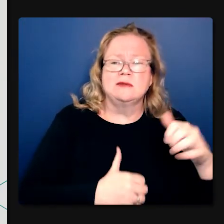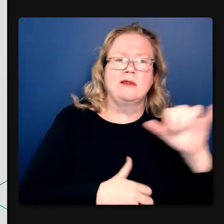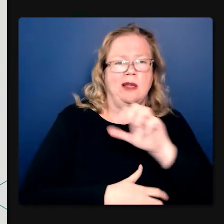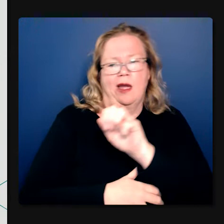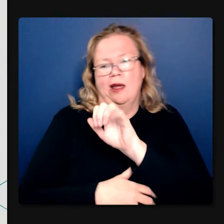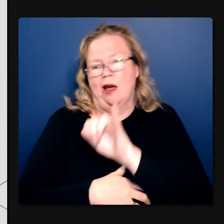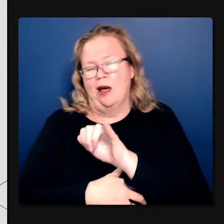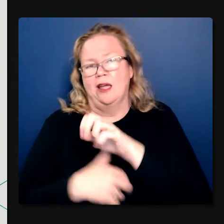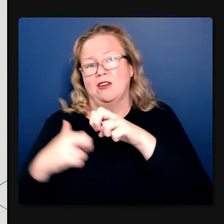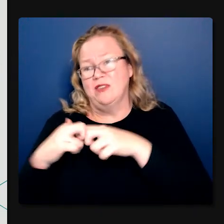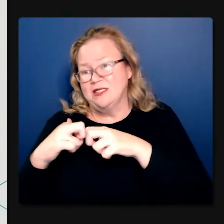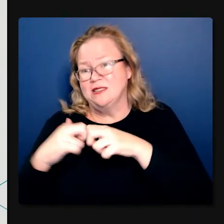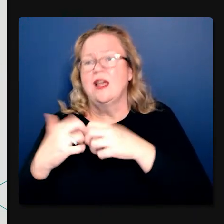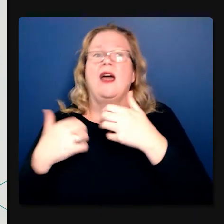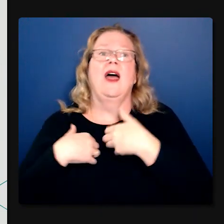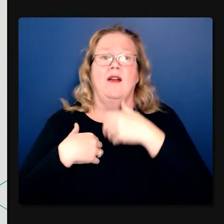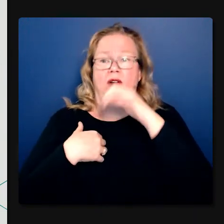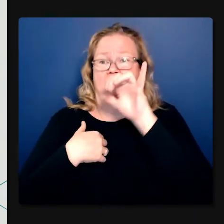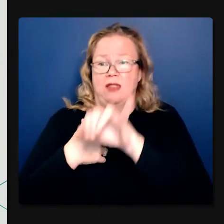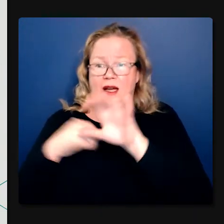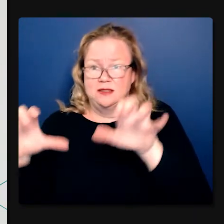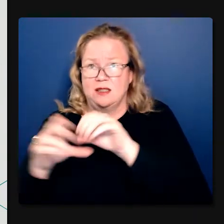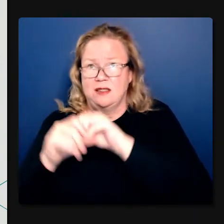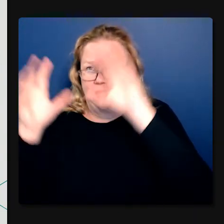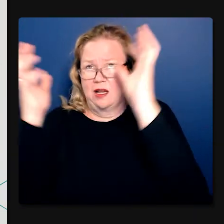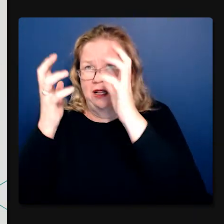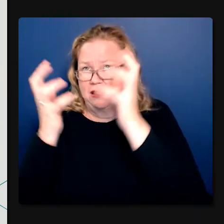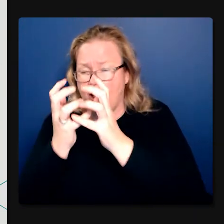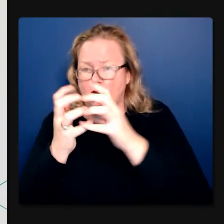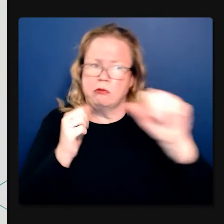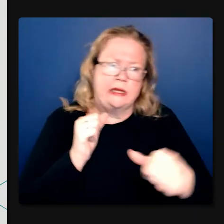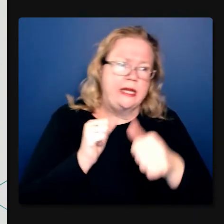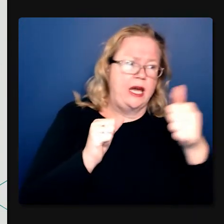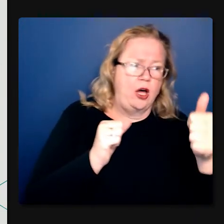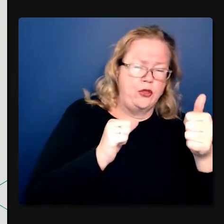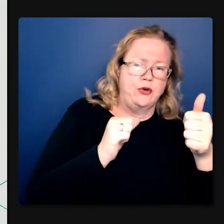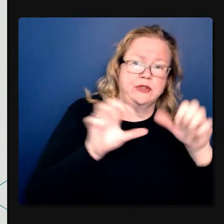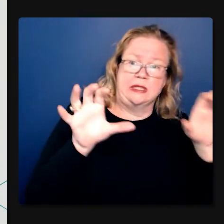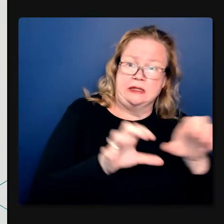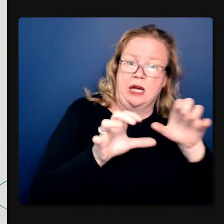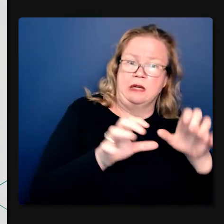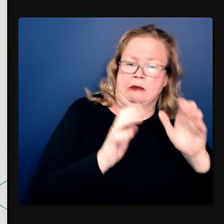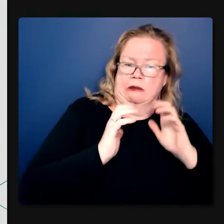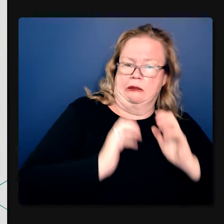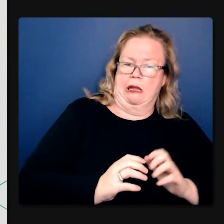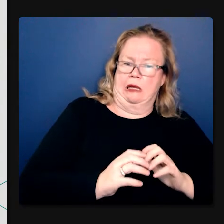say, AI or physics, and have those being done in the cloud while everything else is being done client-side